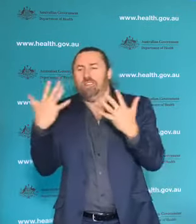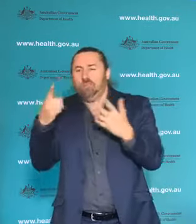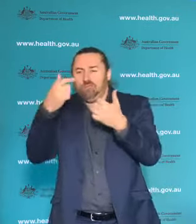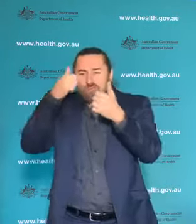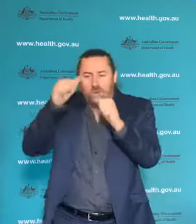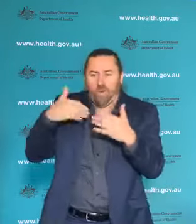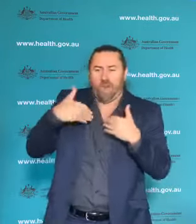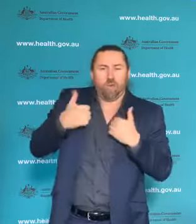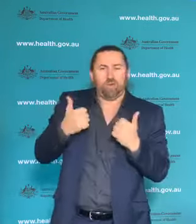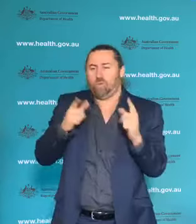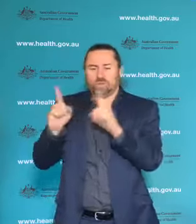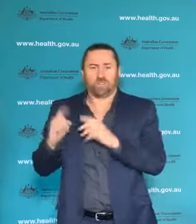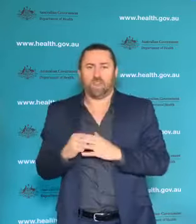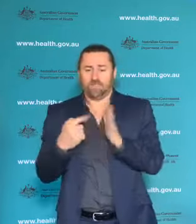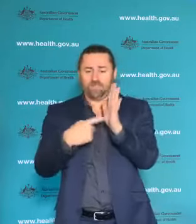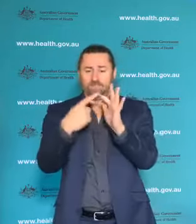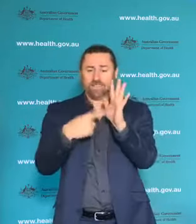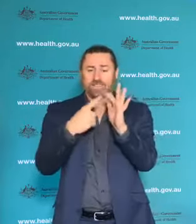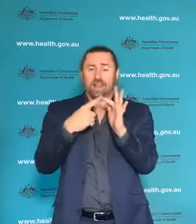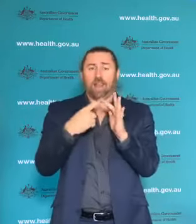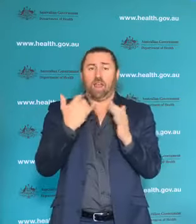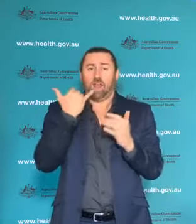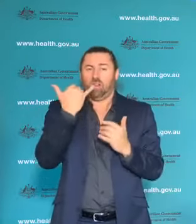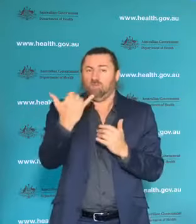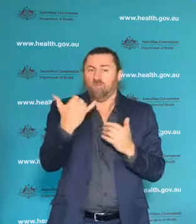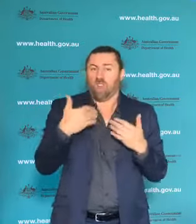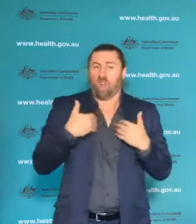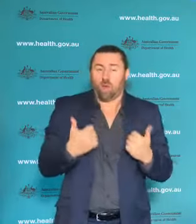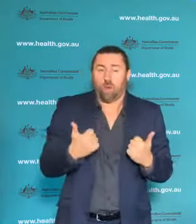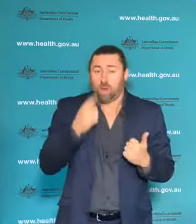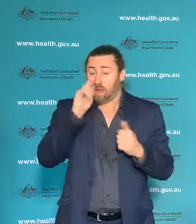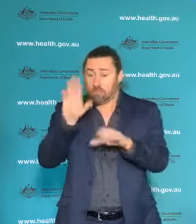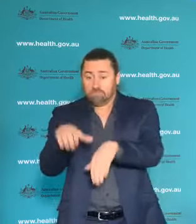You can use telehealth using the telephone or using a video call